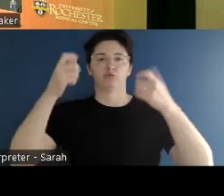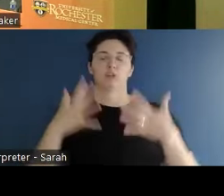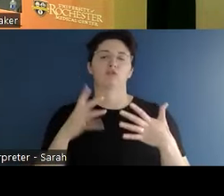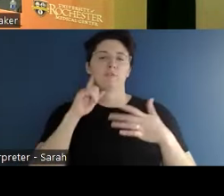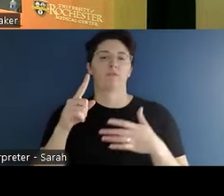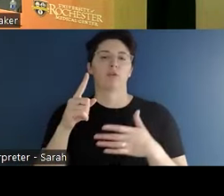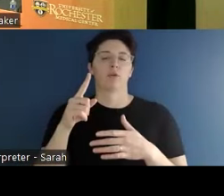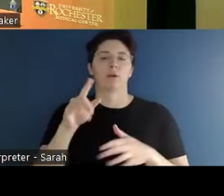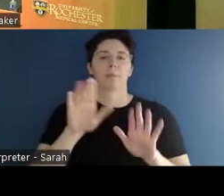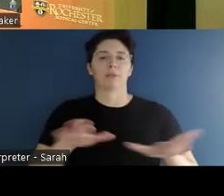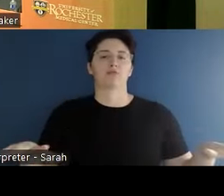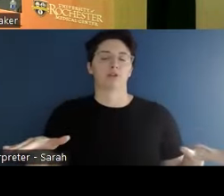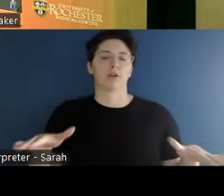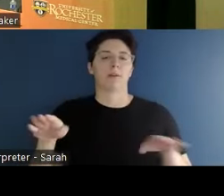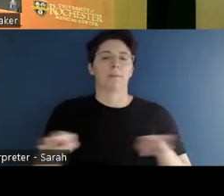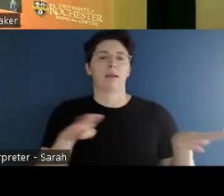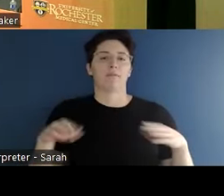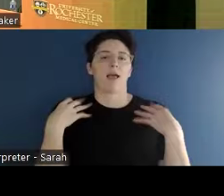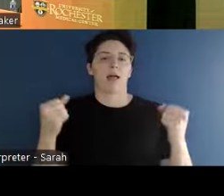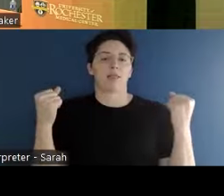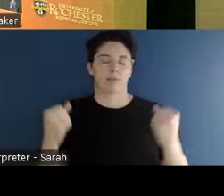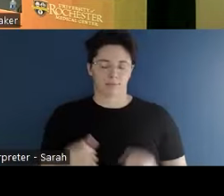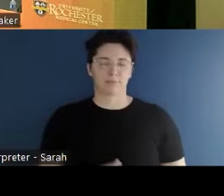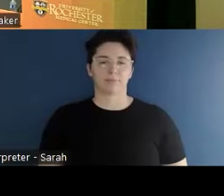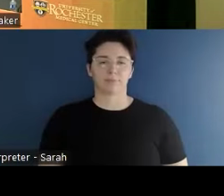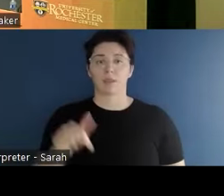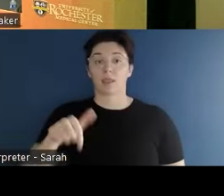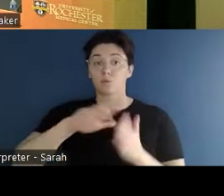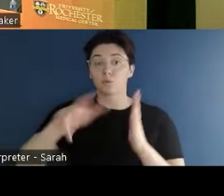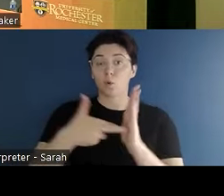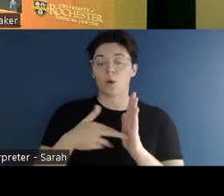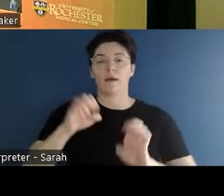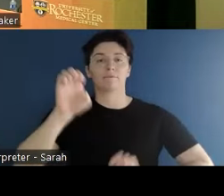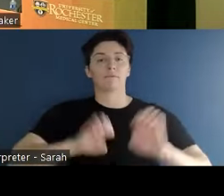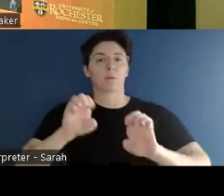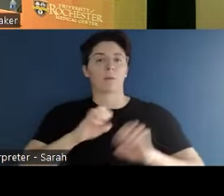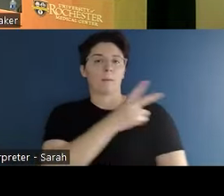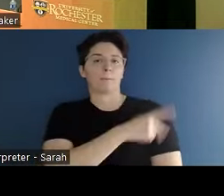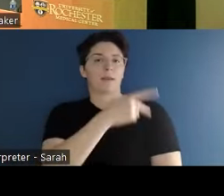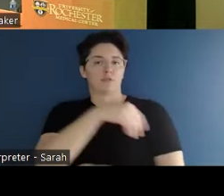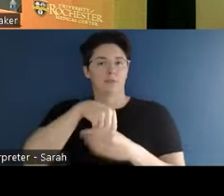health and wellness and through this role I evaluate patients within our clinic for Autism